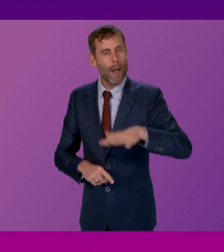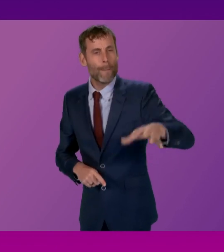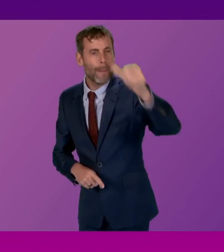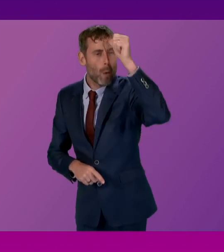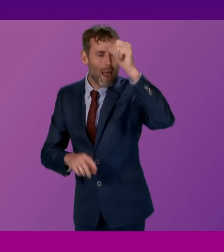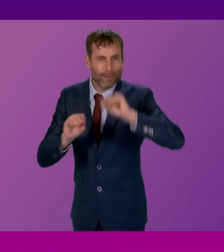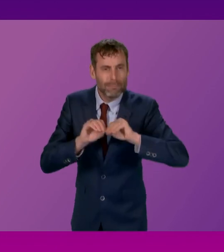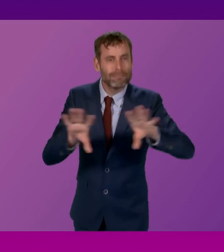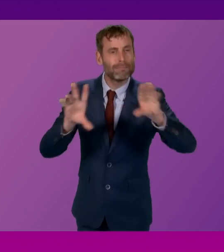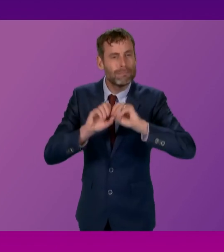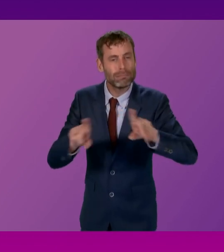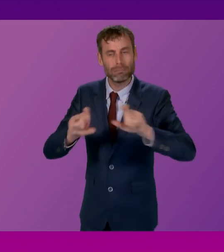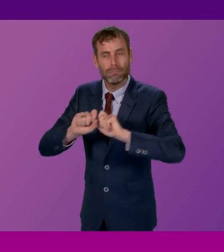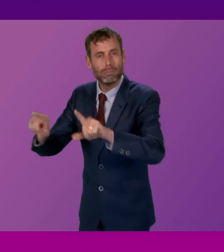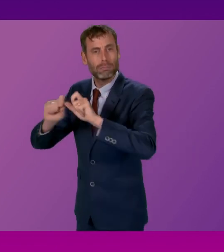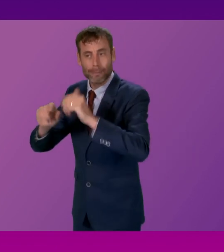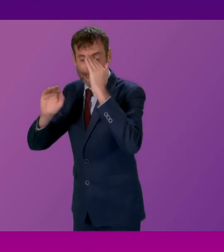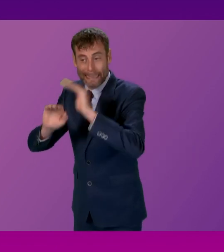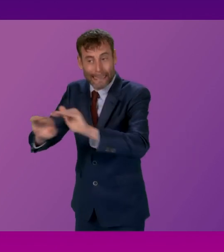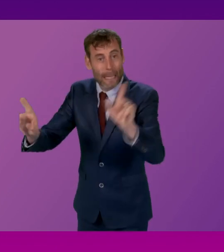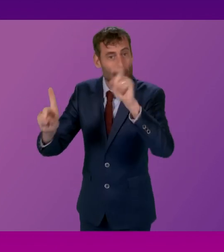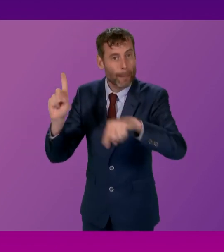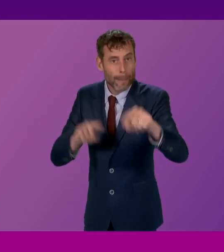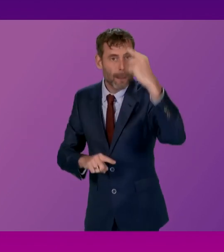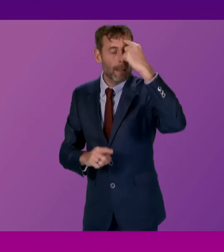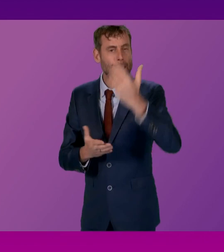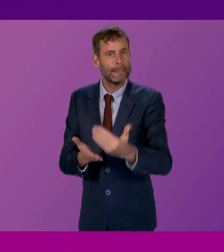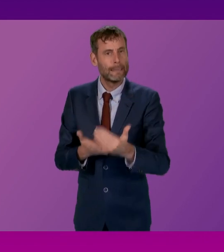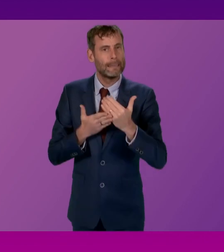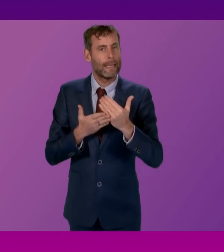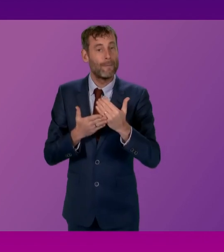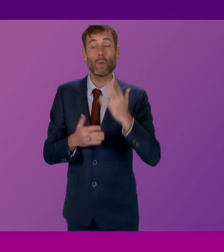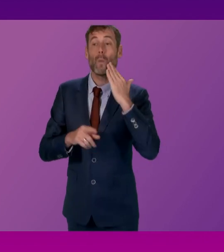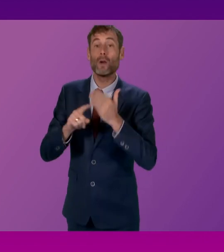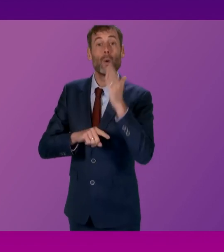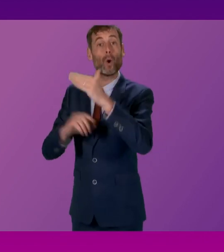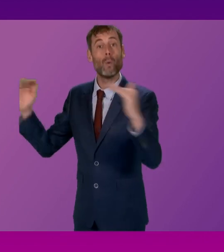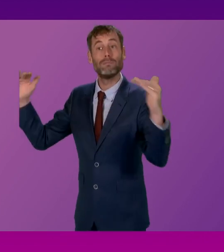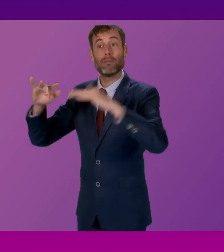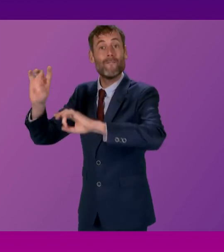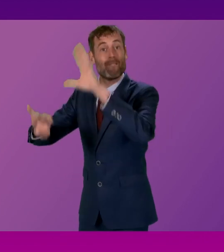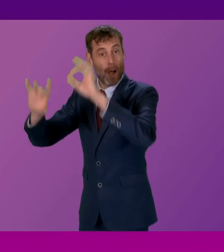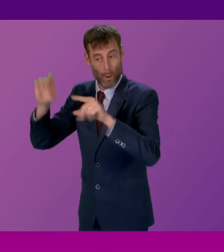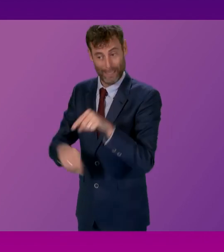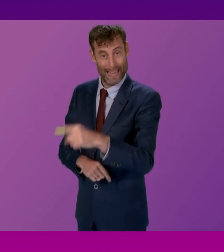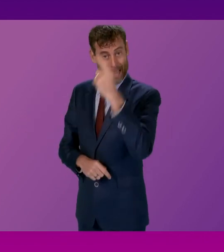Those campaigns reinforce appropriate messaging around attending organised displays and how to stay safe over the bonfire weekend.